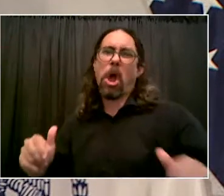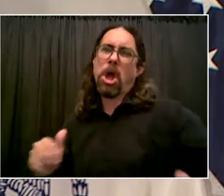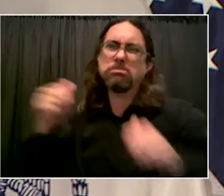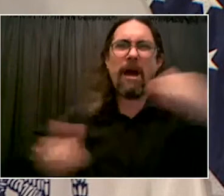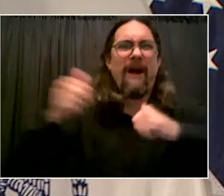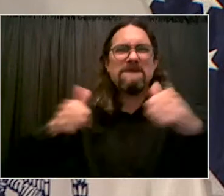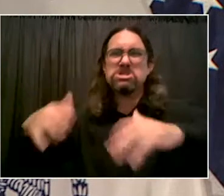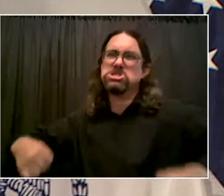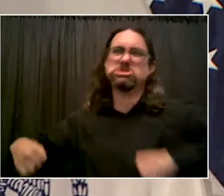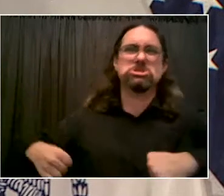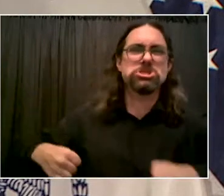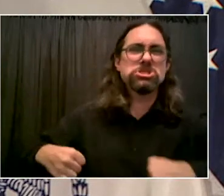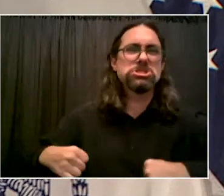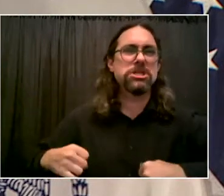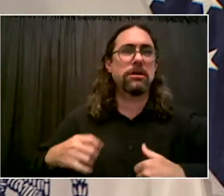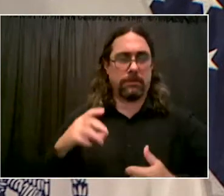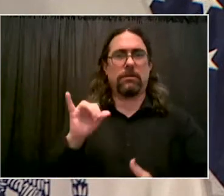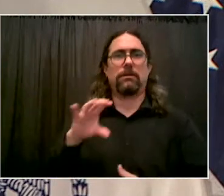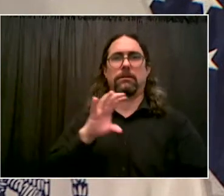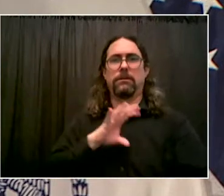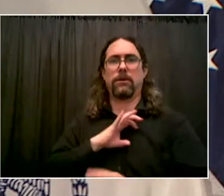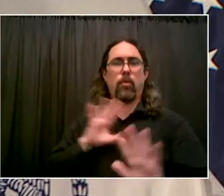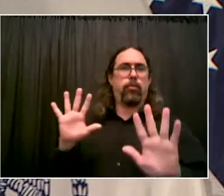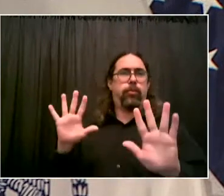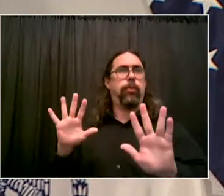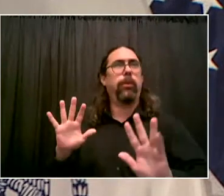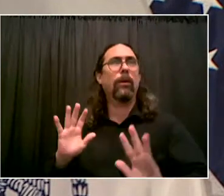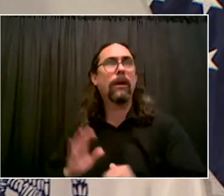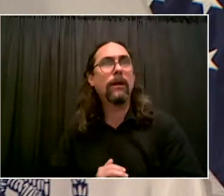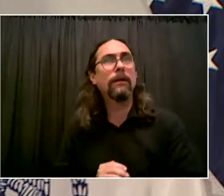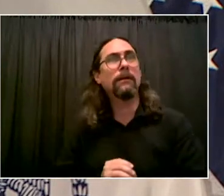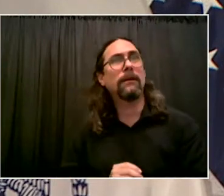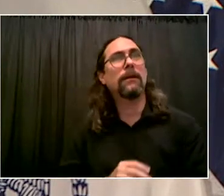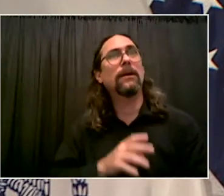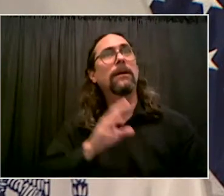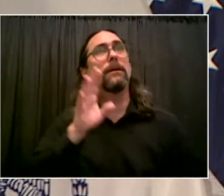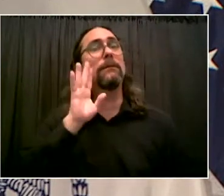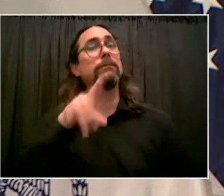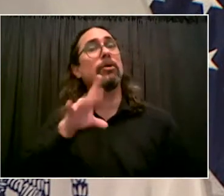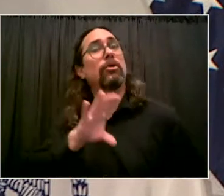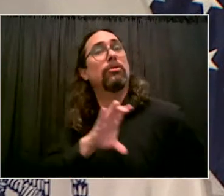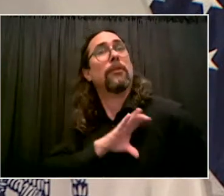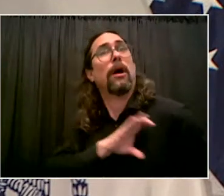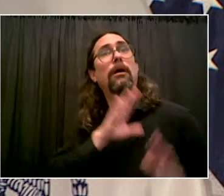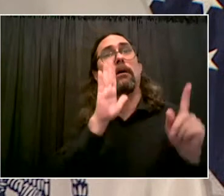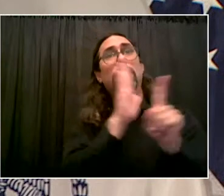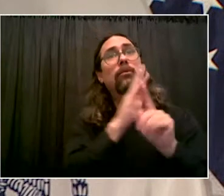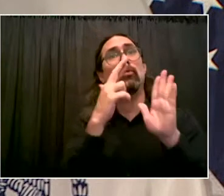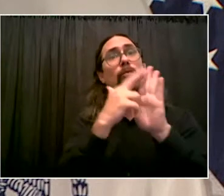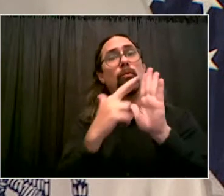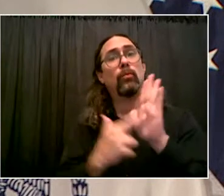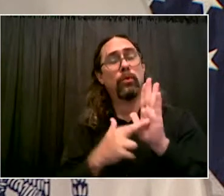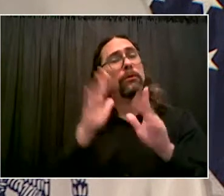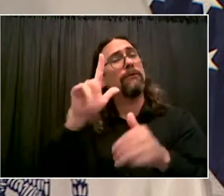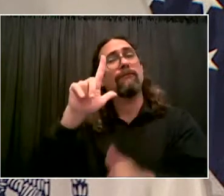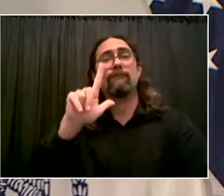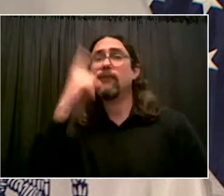THAT'S NOT ACCEPTABLE. WERE VERY CLEAR IN OUR TRAINING FOR OFFICERS THE